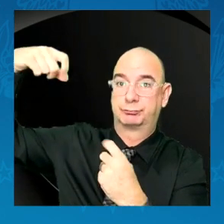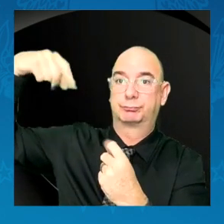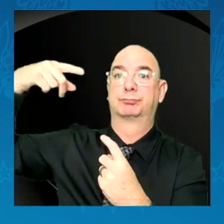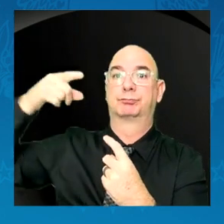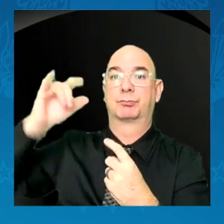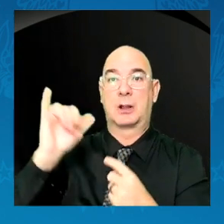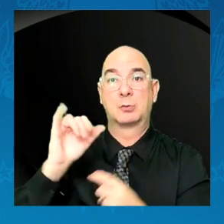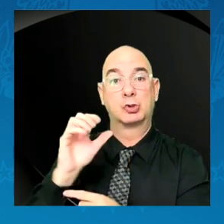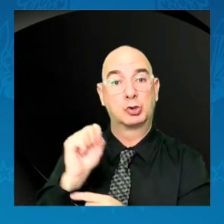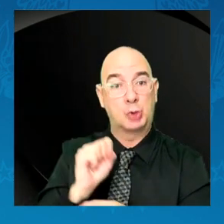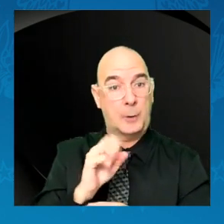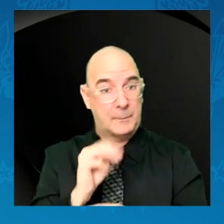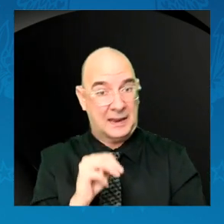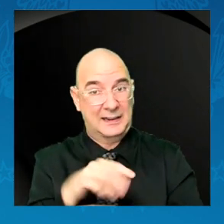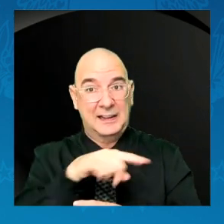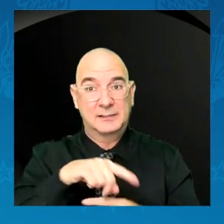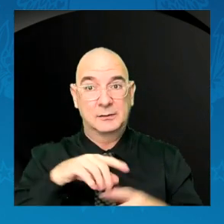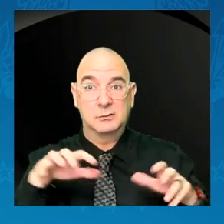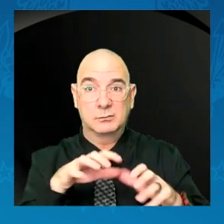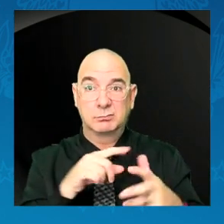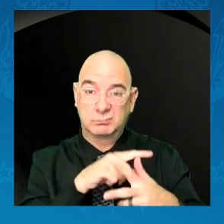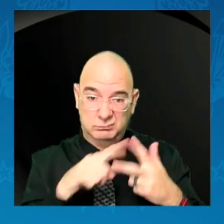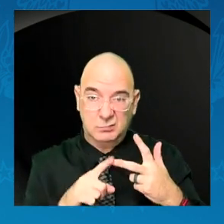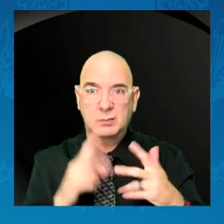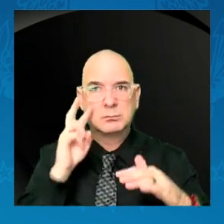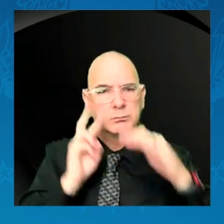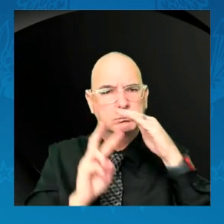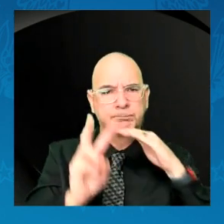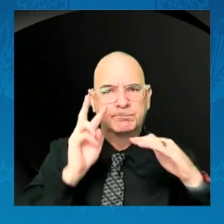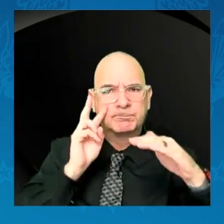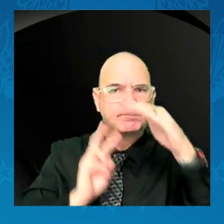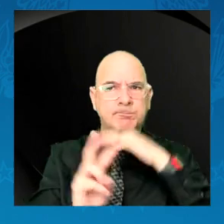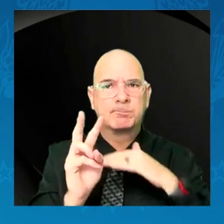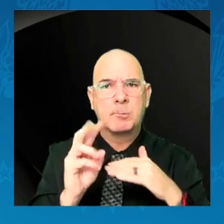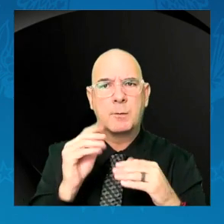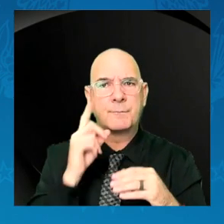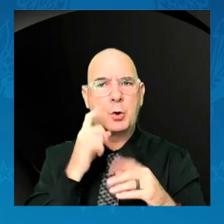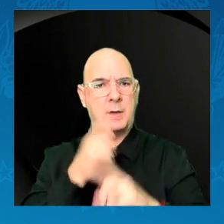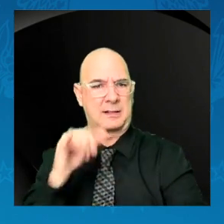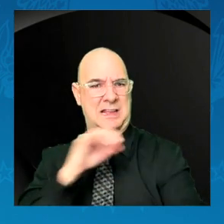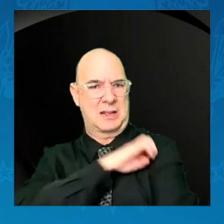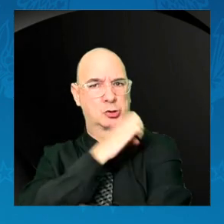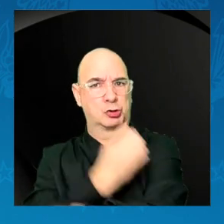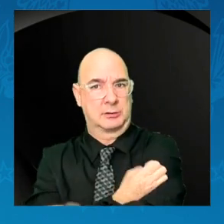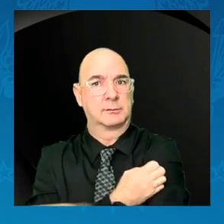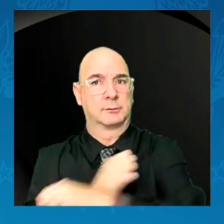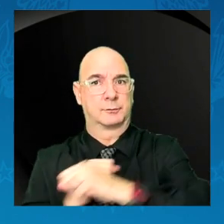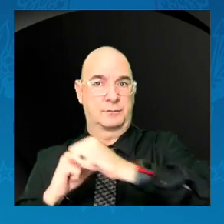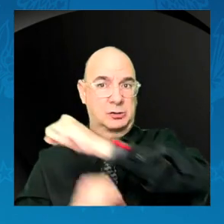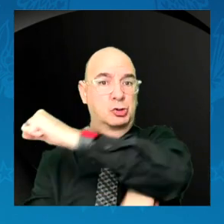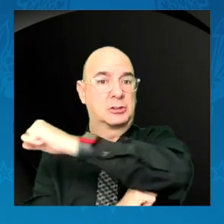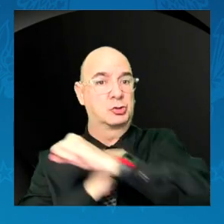on energy infrastructure like the transmission grid, which allows us to monitor threats from climate disasters and organize